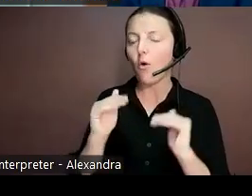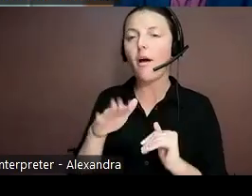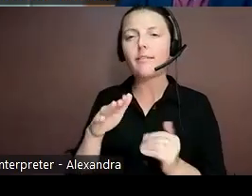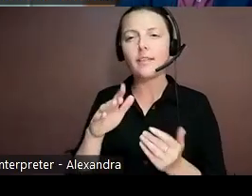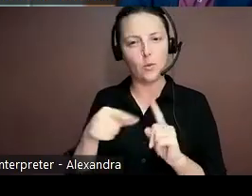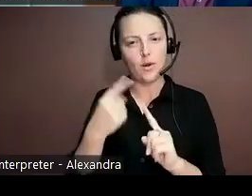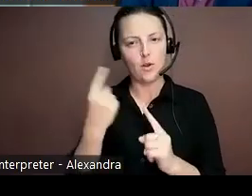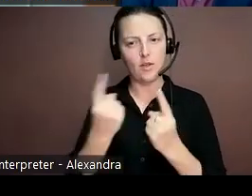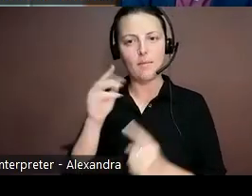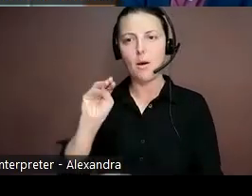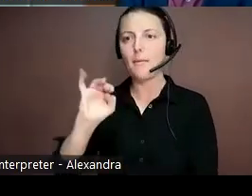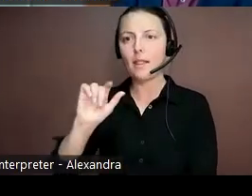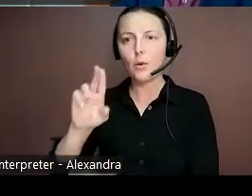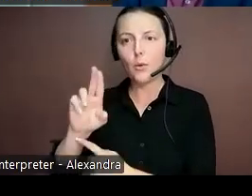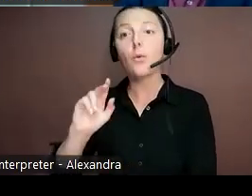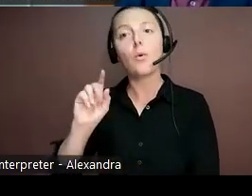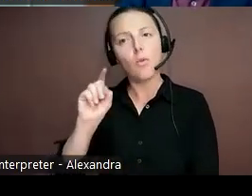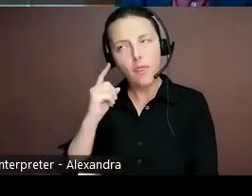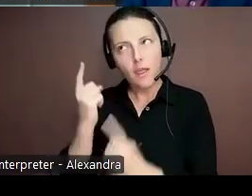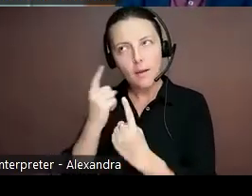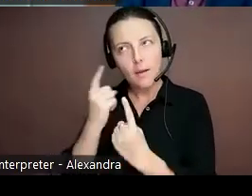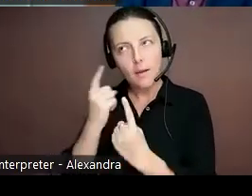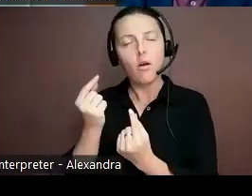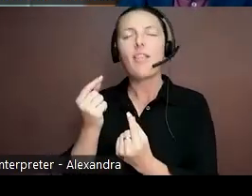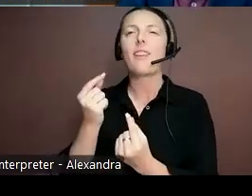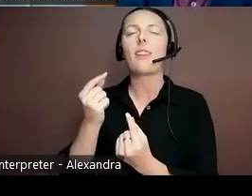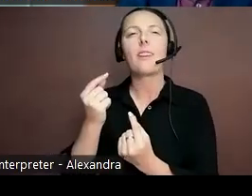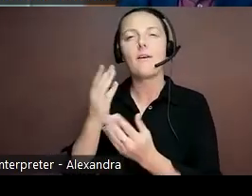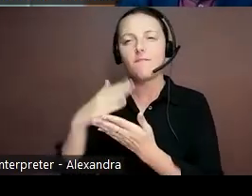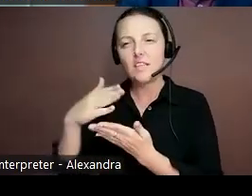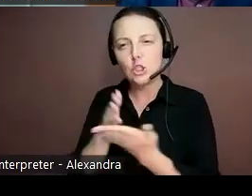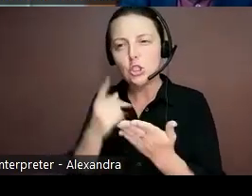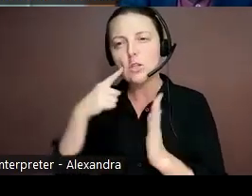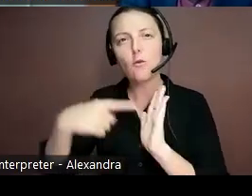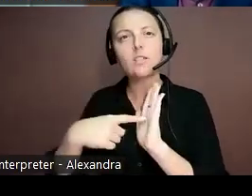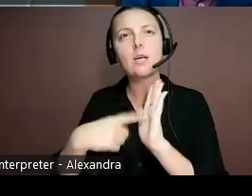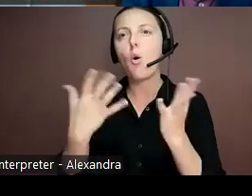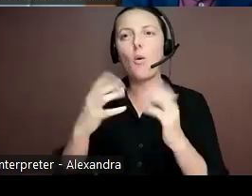about the the features of that mill like what what is the structure what does it look like physically